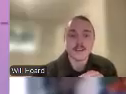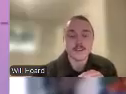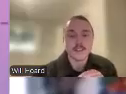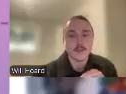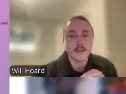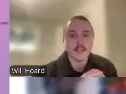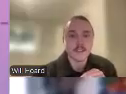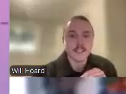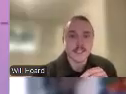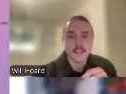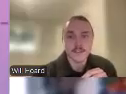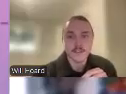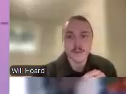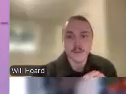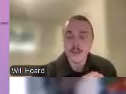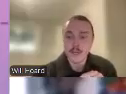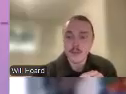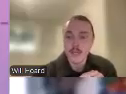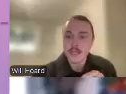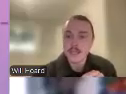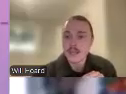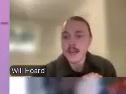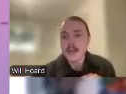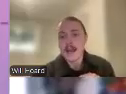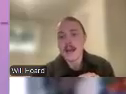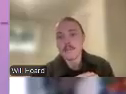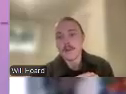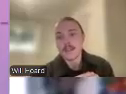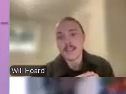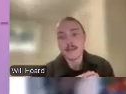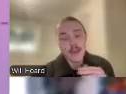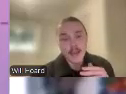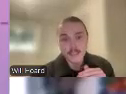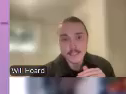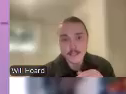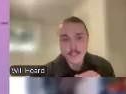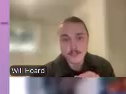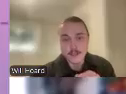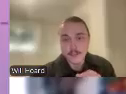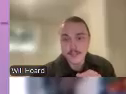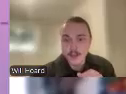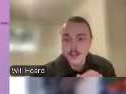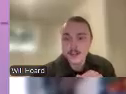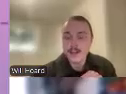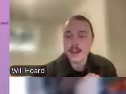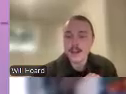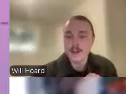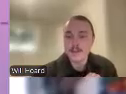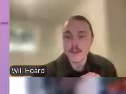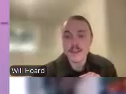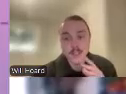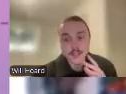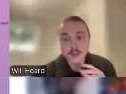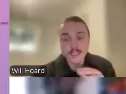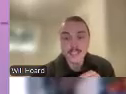for Independent Living staff that we were working with. And the impact of CBPR, if done correctly,